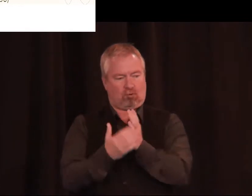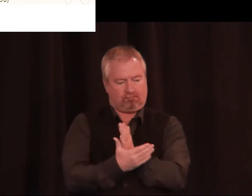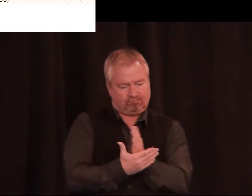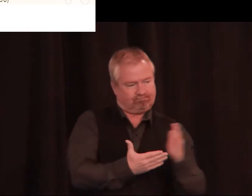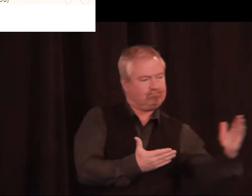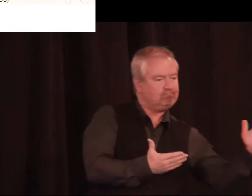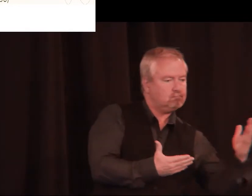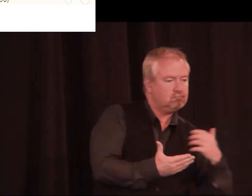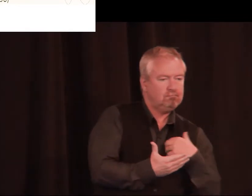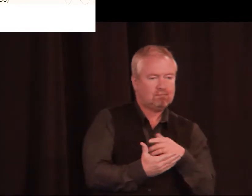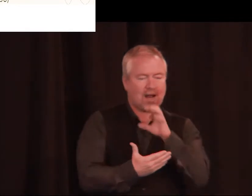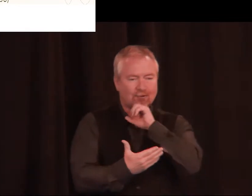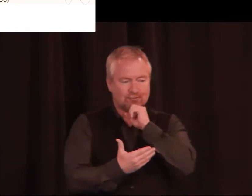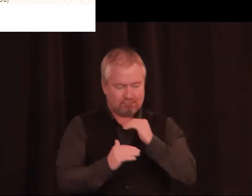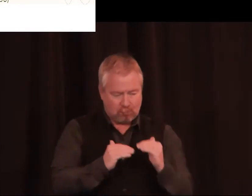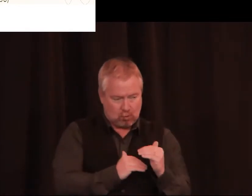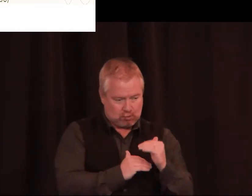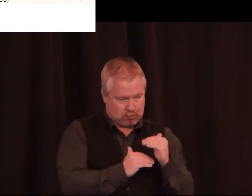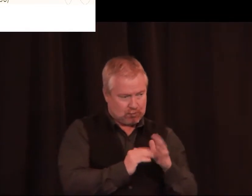And they tend to be more school-age children.